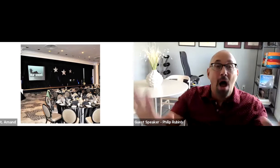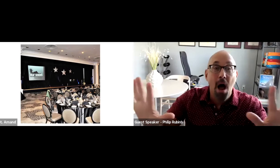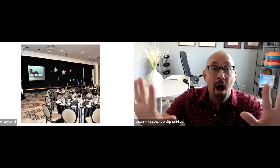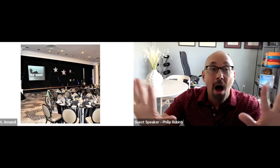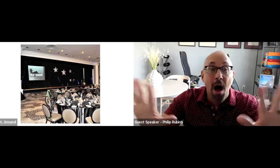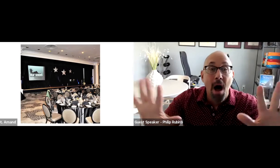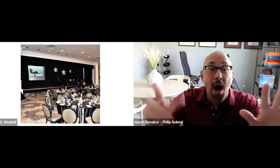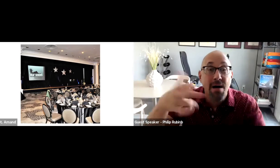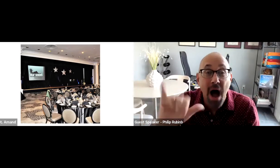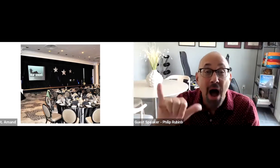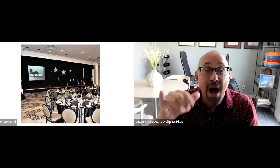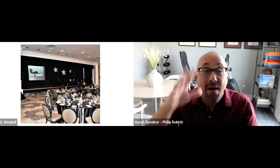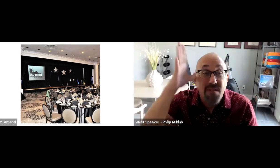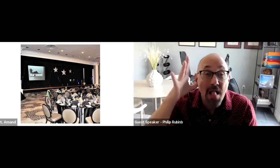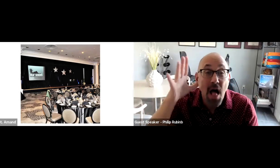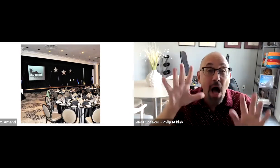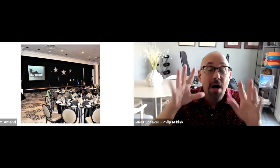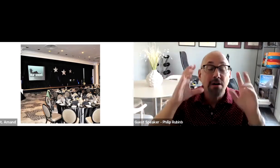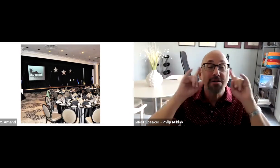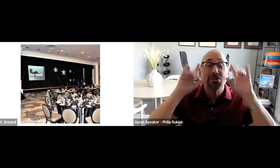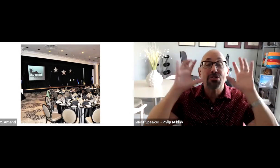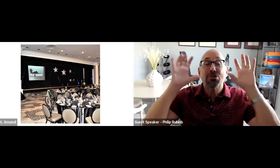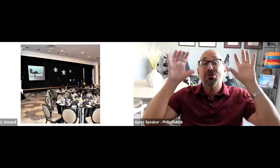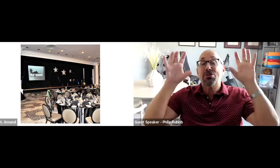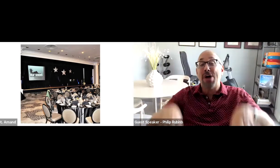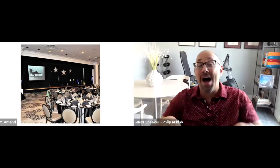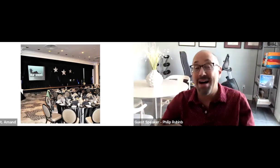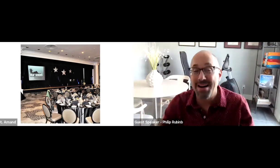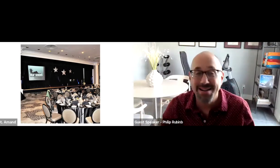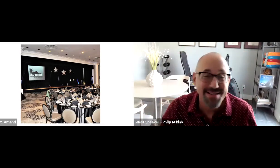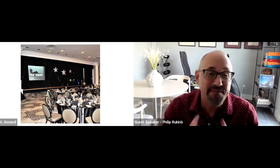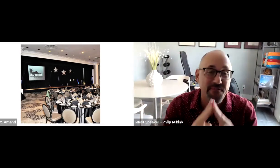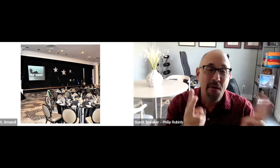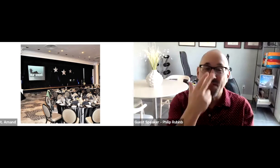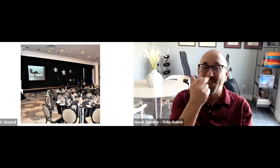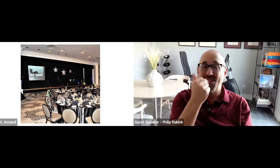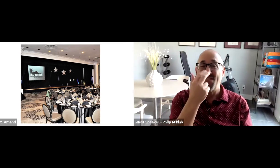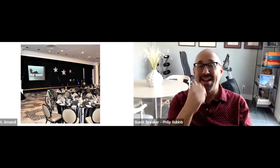We were laughing hysterically, but other people finally figured it out--"Oh, my God! That's Guy, and that's his father!"